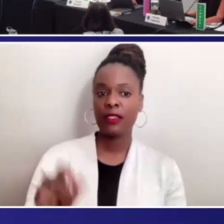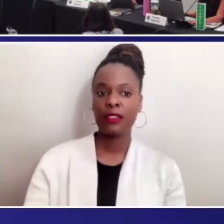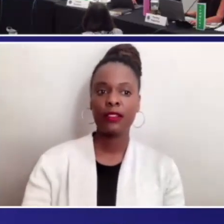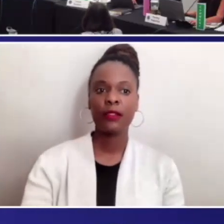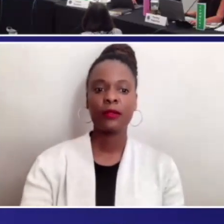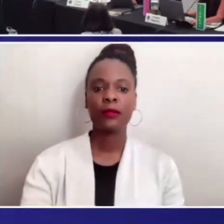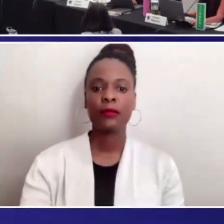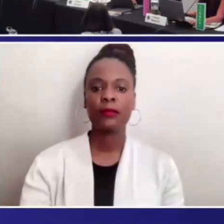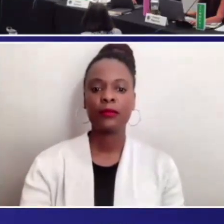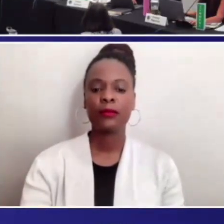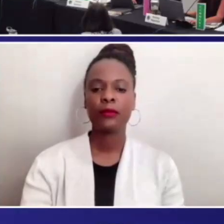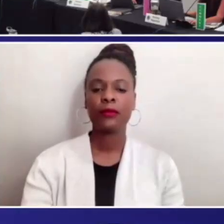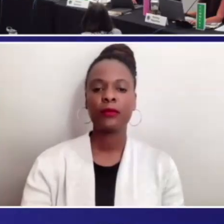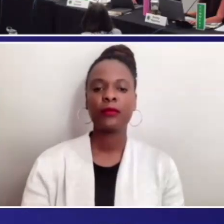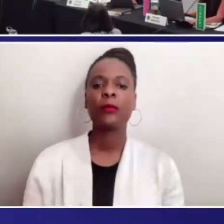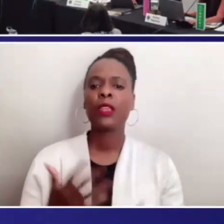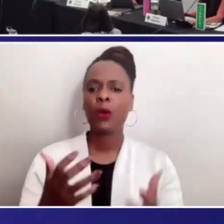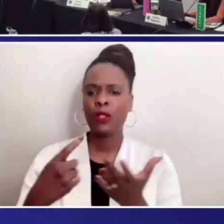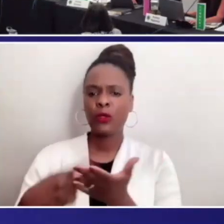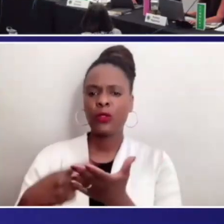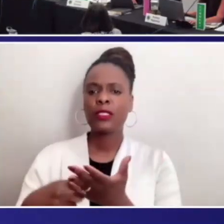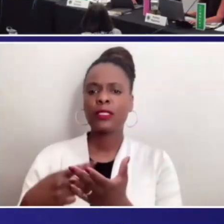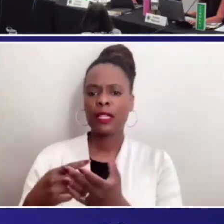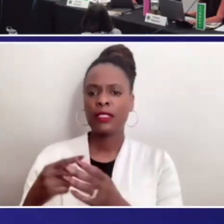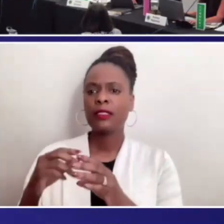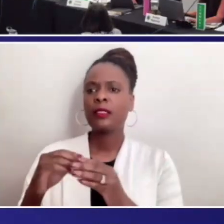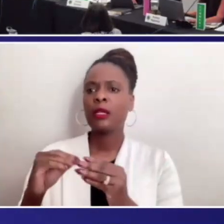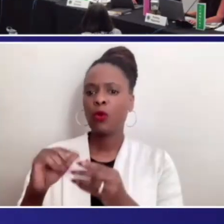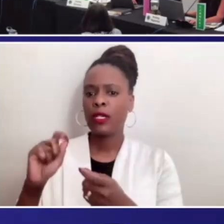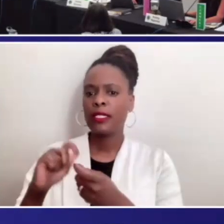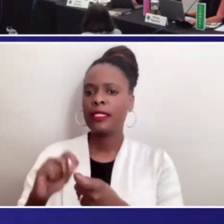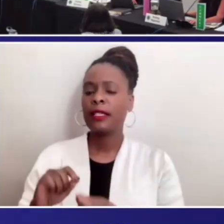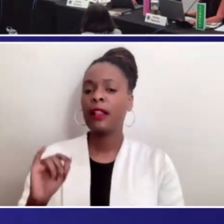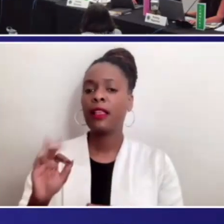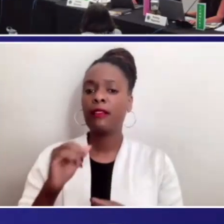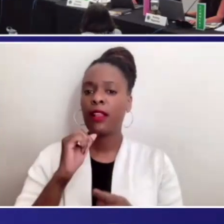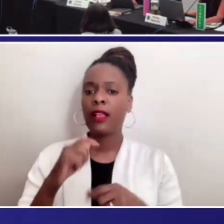Okay. Well, I would like to discuss this in further detail. And if we don't have time at this moment, then maybe when we